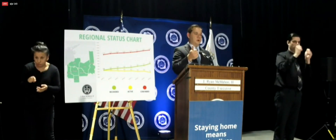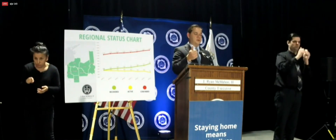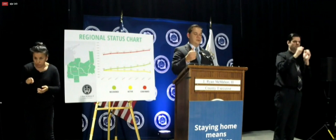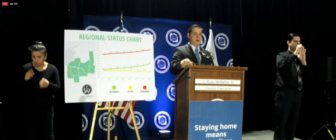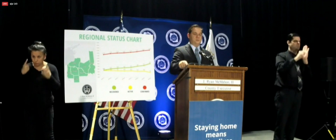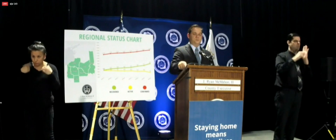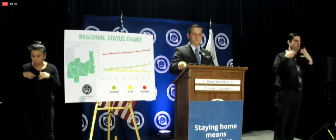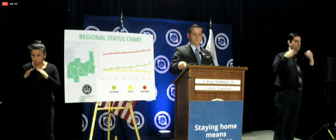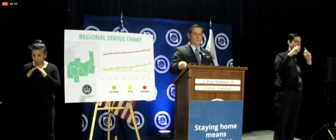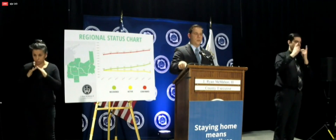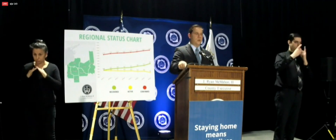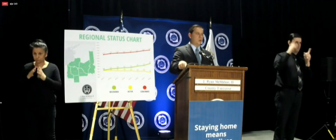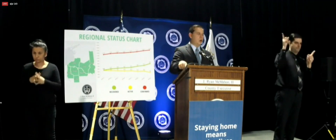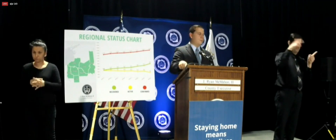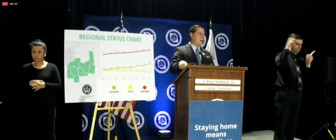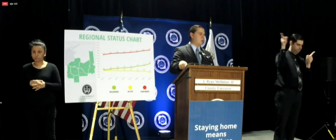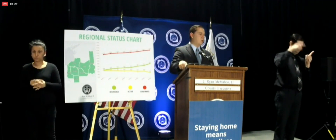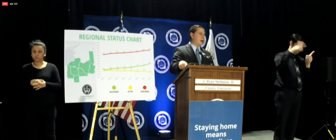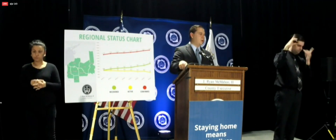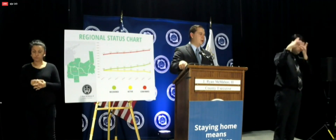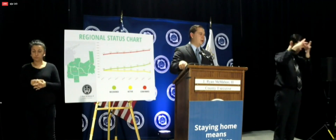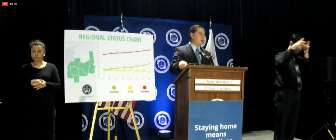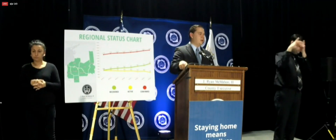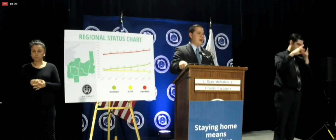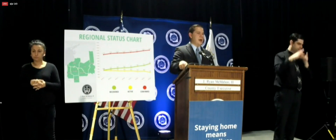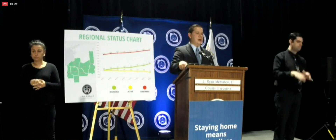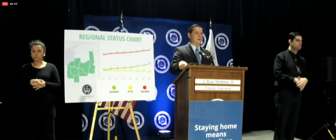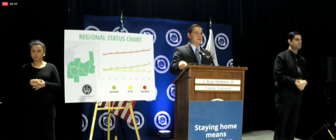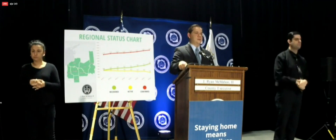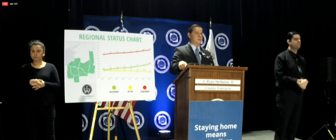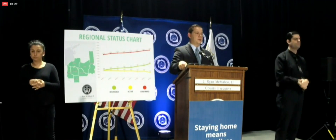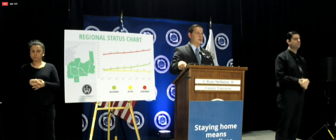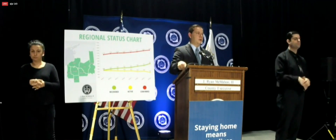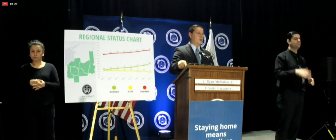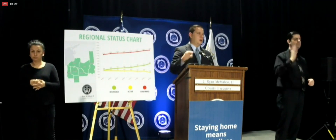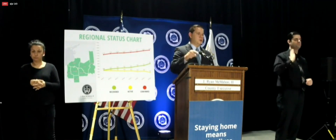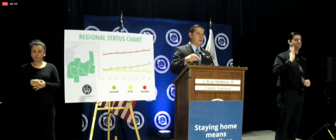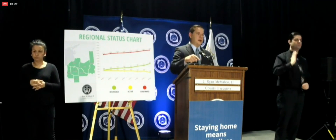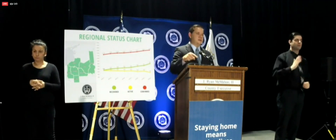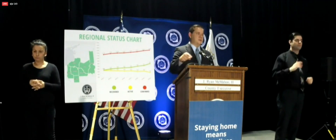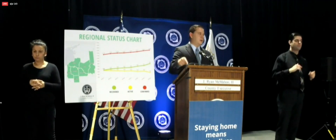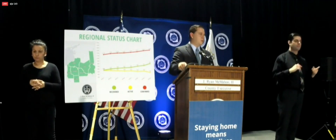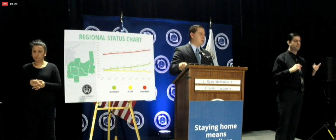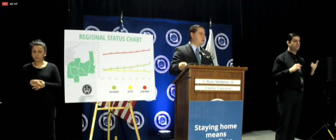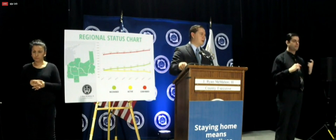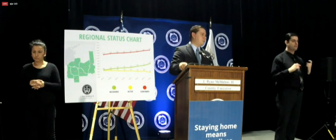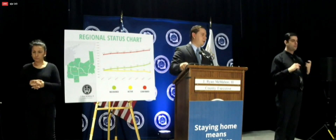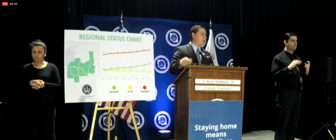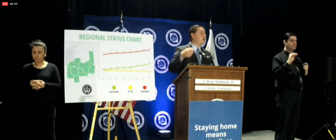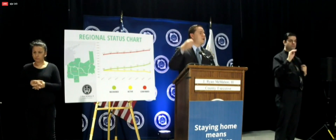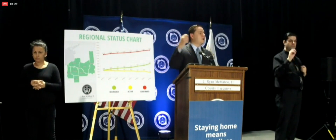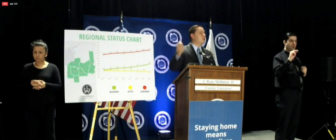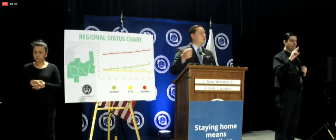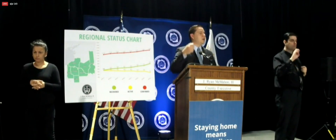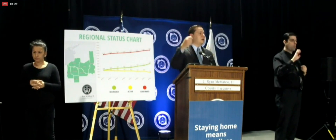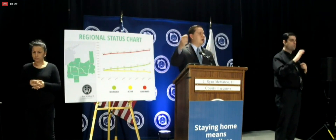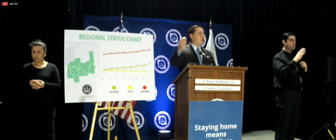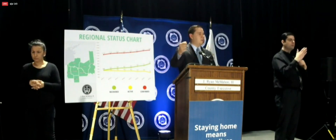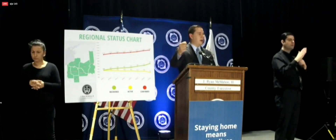JUST LIKE IT IS NOW. EARLY ON, YOU REMEMBER, YOU GUYS WERE ASKING ME QUESTIONS ABOUT WE HEARD MONROE COUNTY HAD